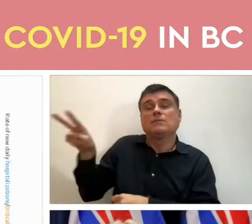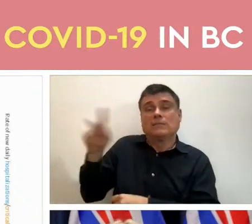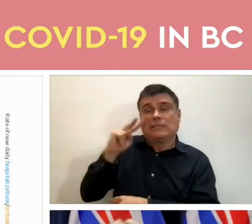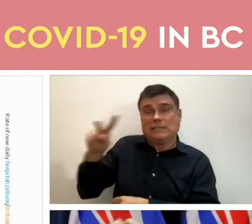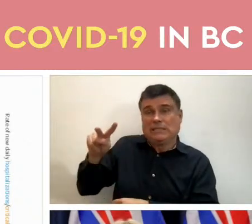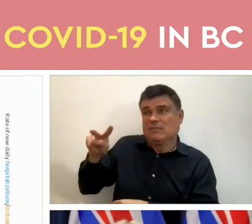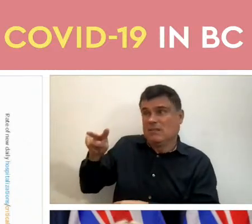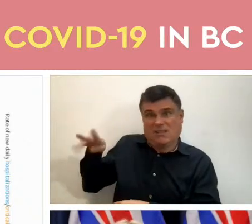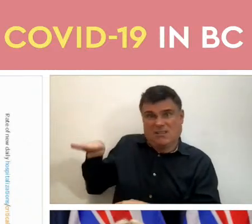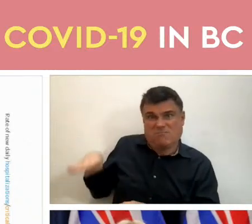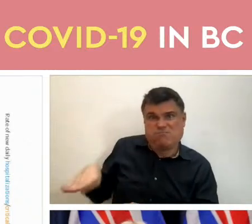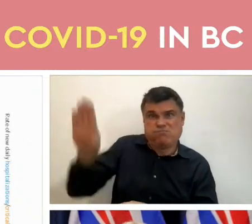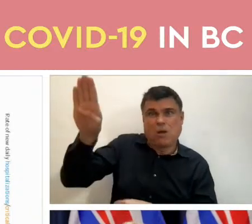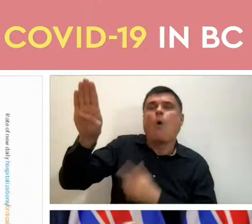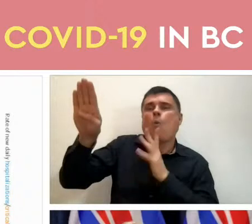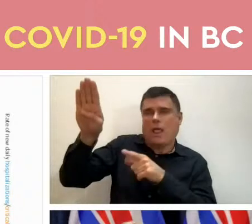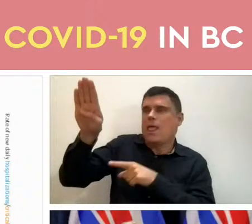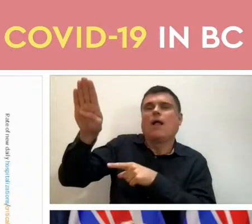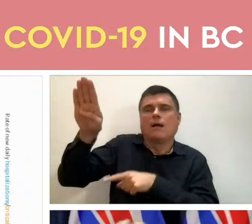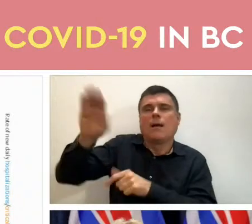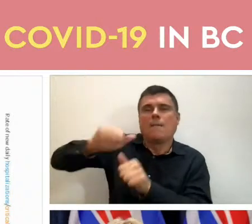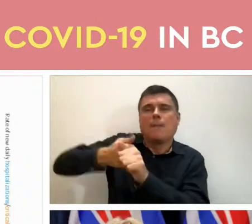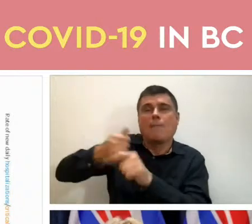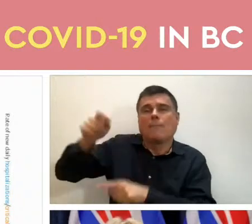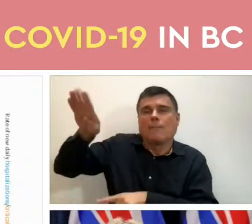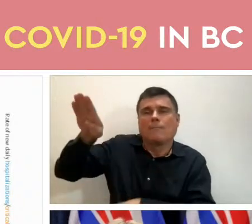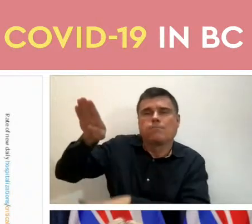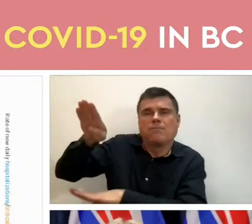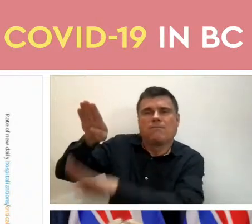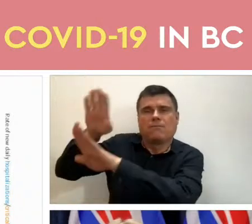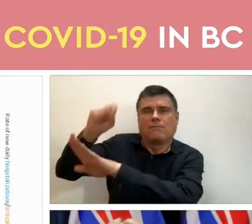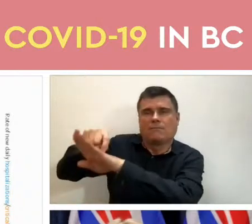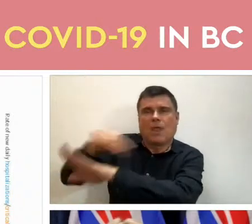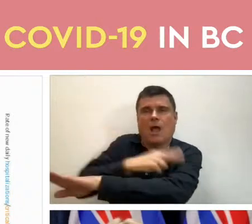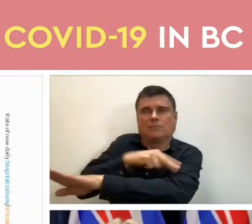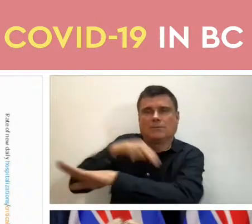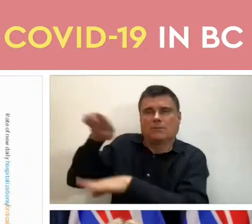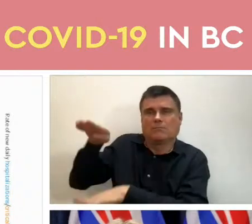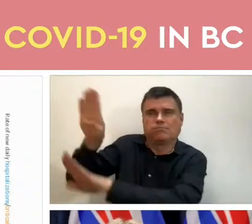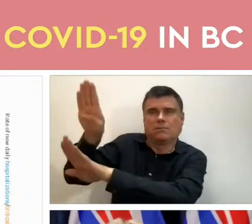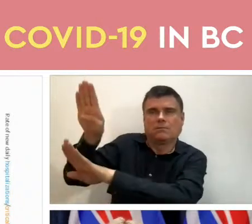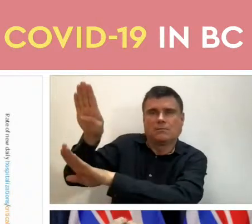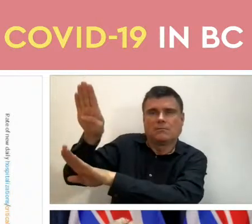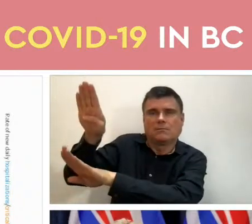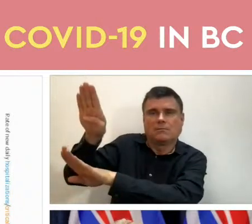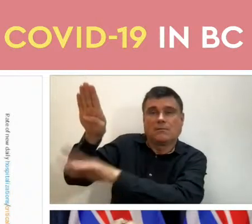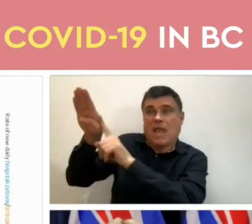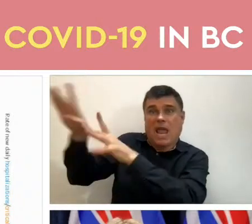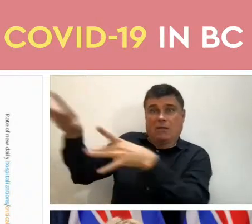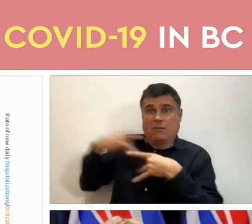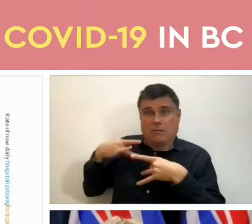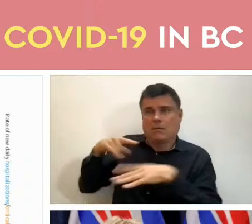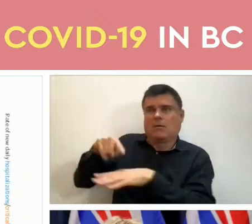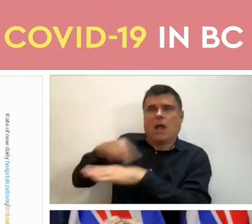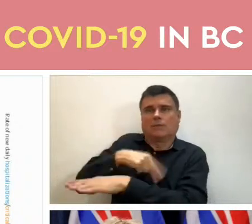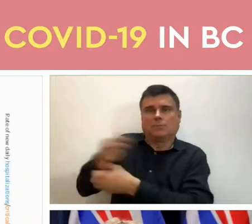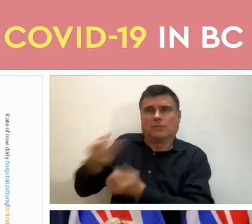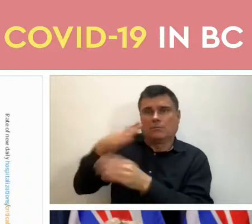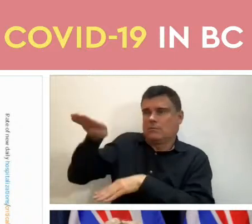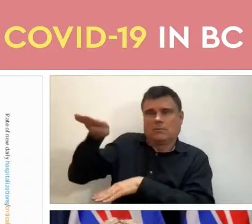fundamentally different if you don't have any protection through the immunization that